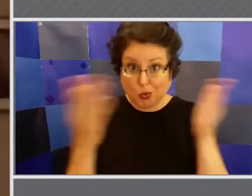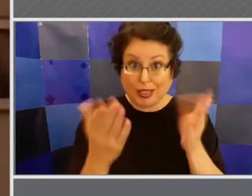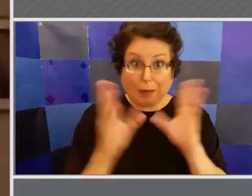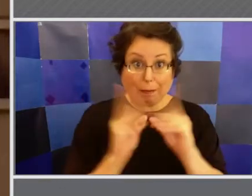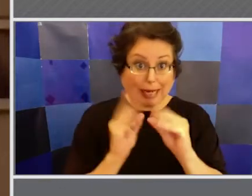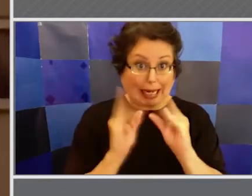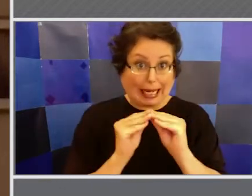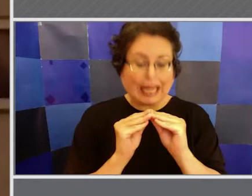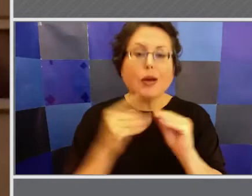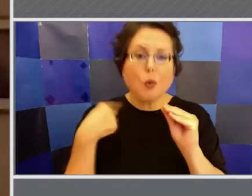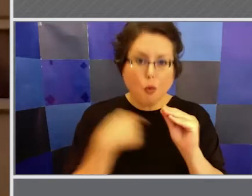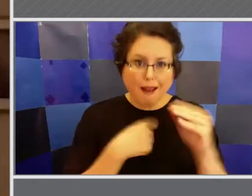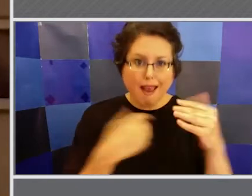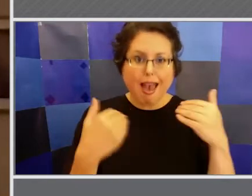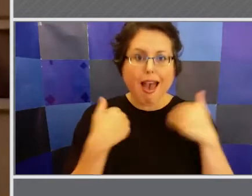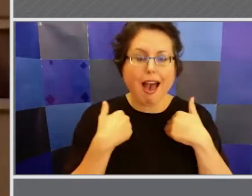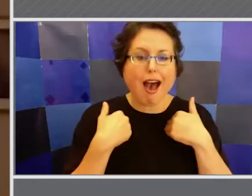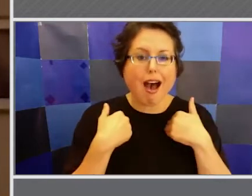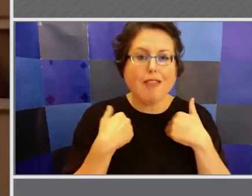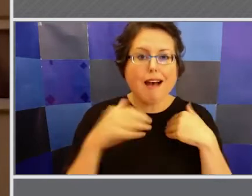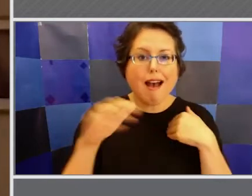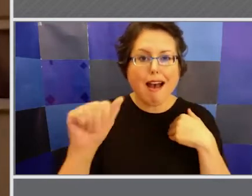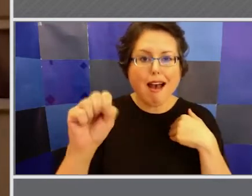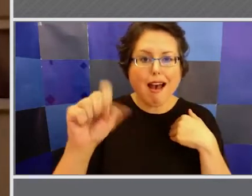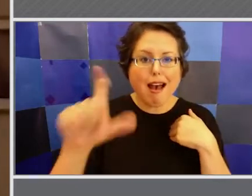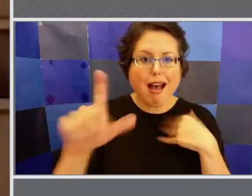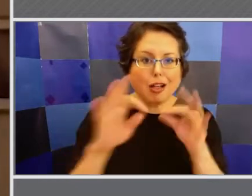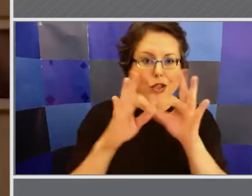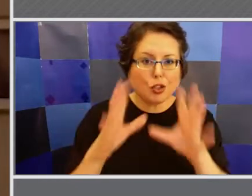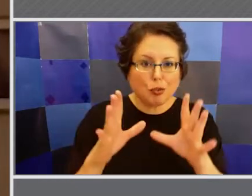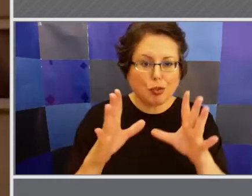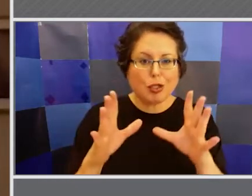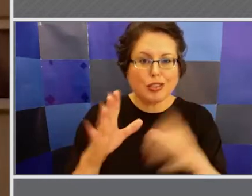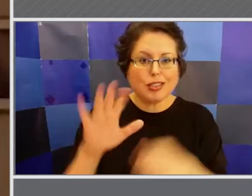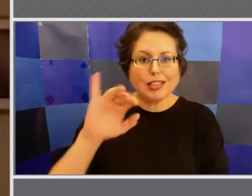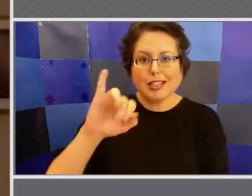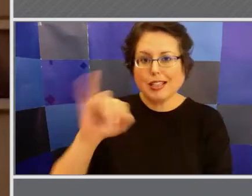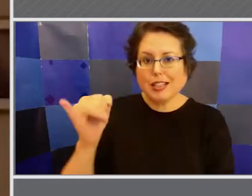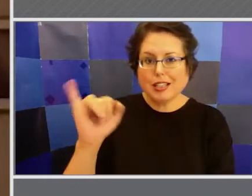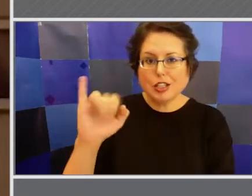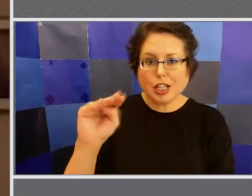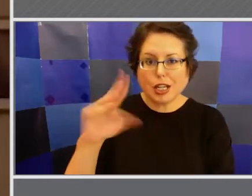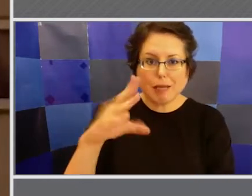We are joined tonight by our ASL interpreters, Jim and Heather, and they should be visible